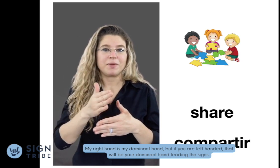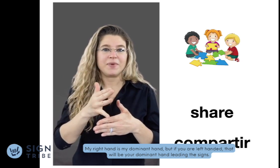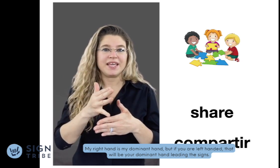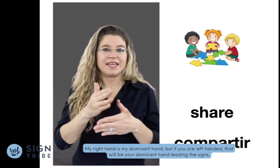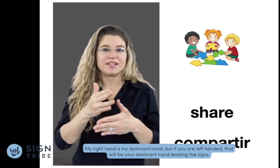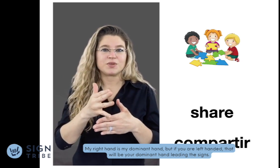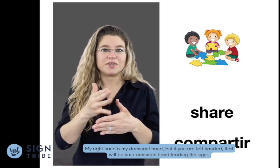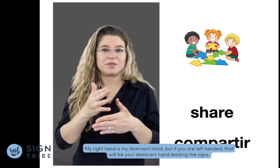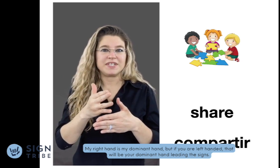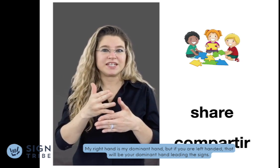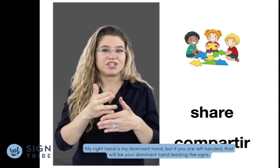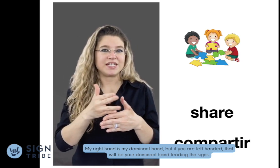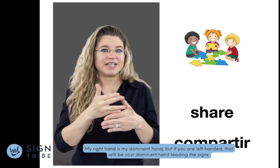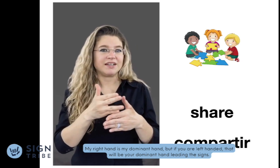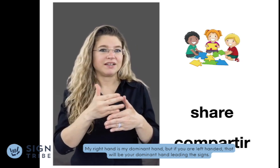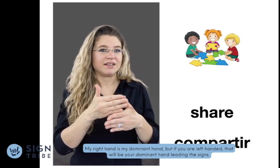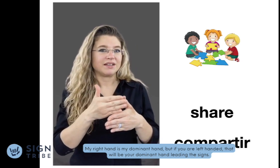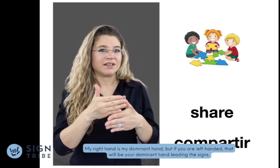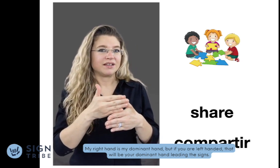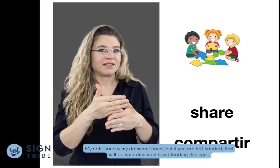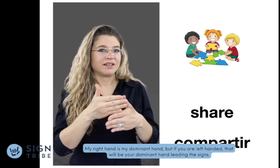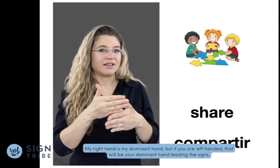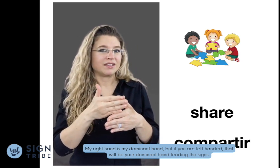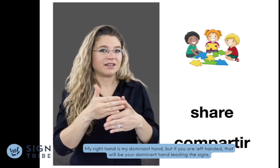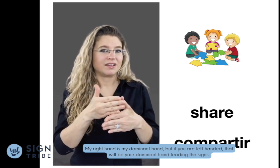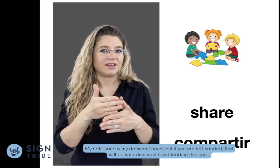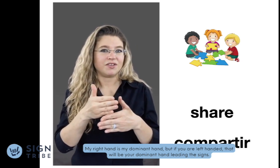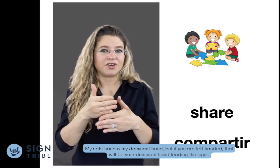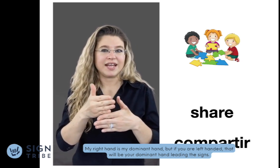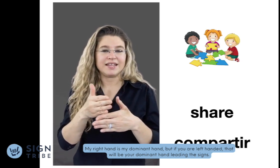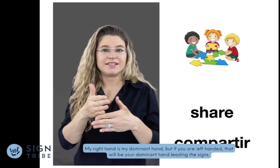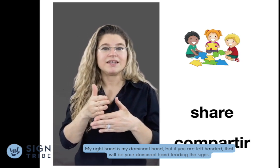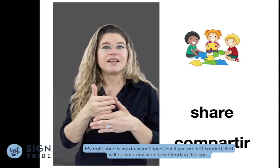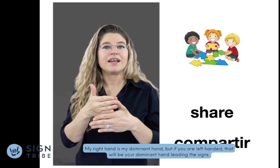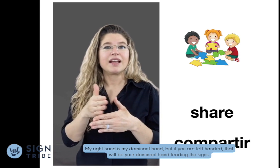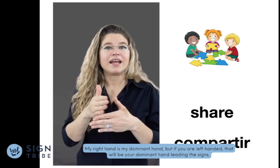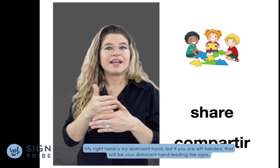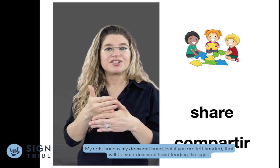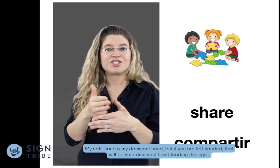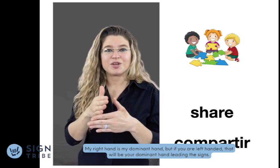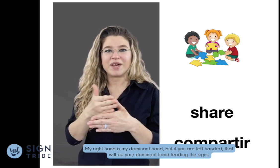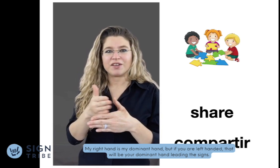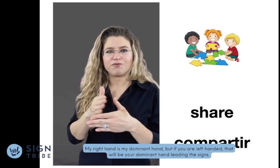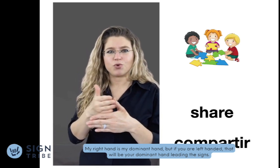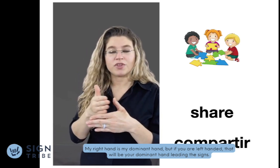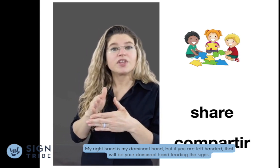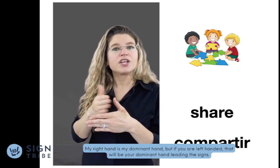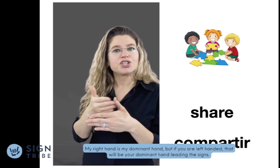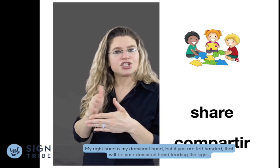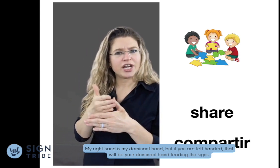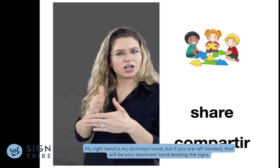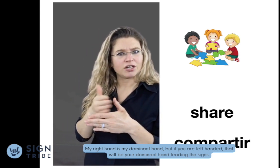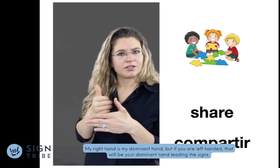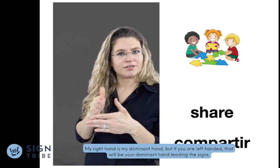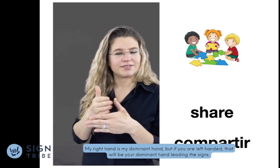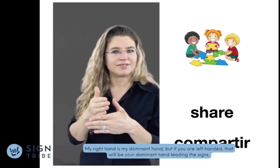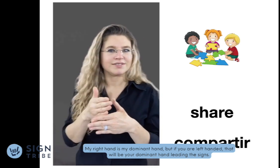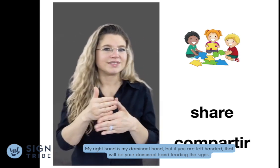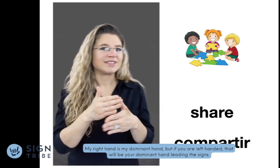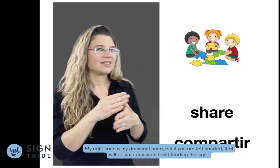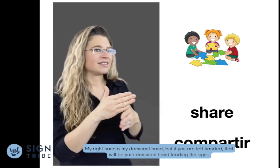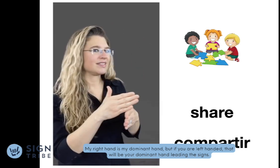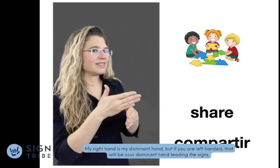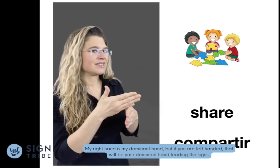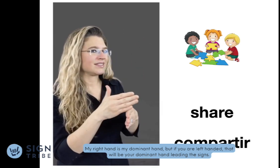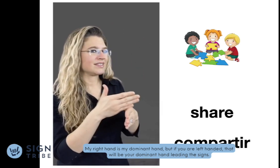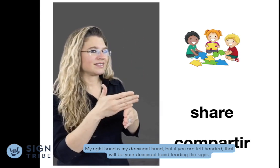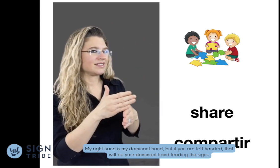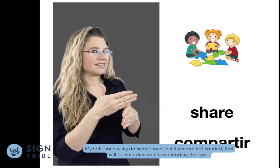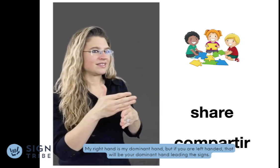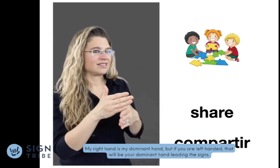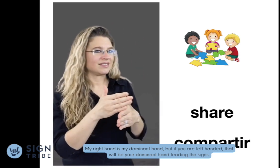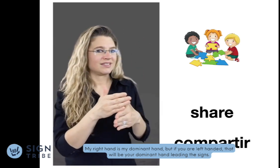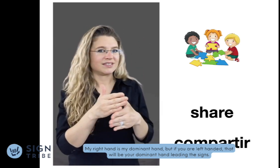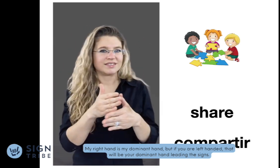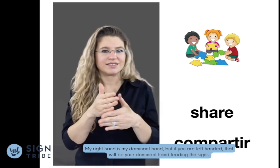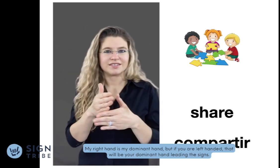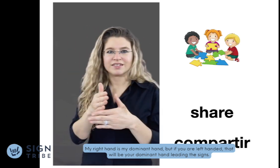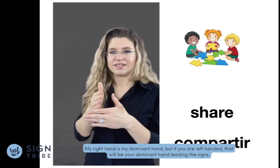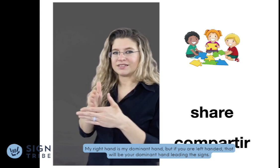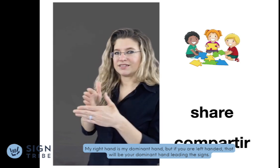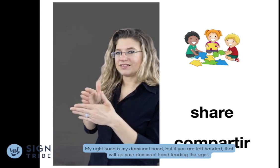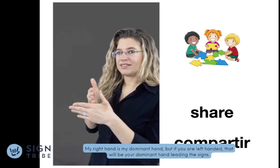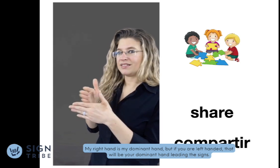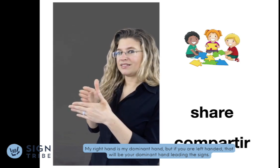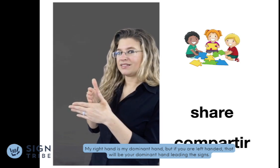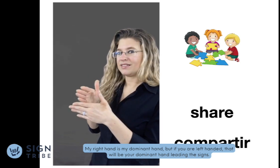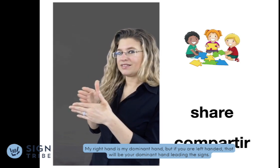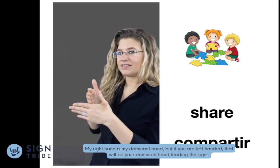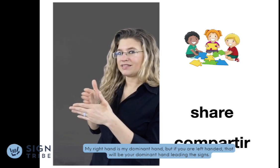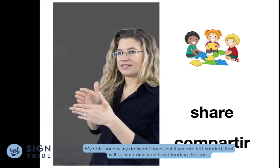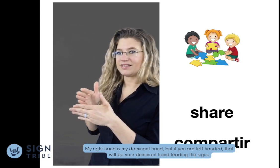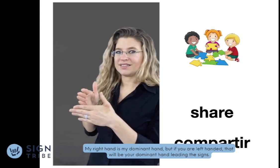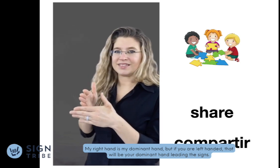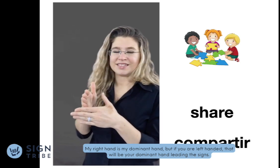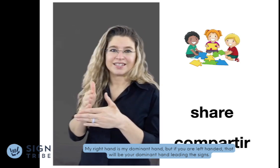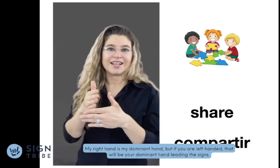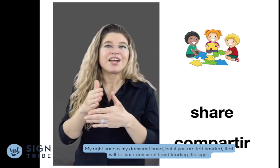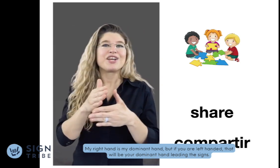pinky is going to be touching The other hand and just go back and forth. Share.